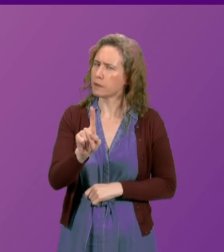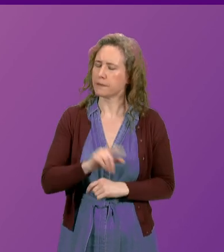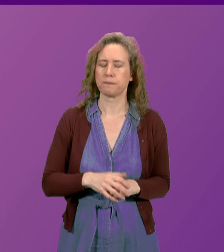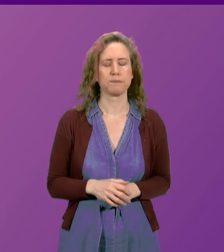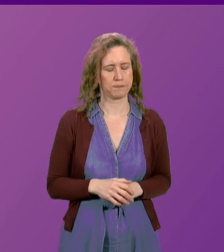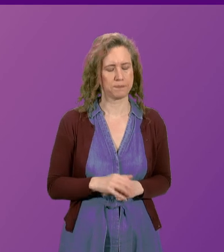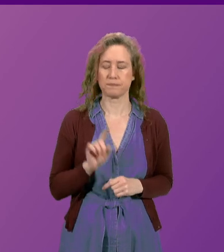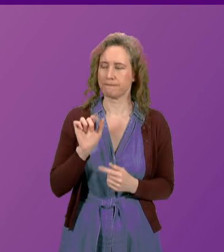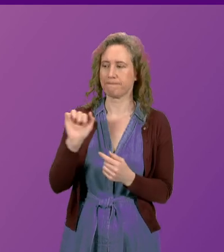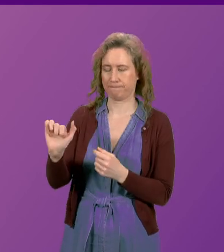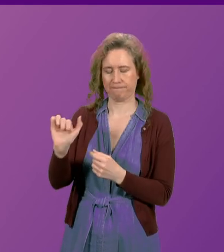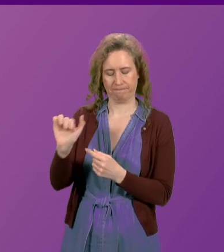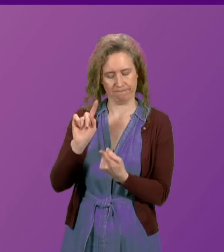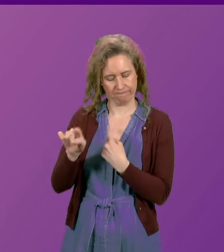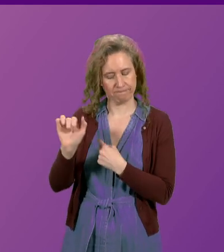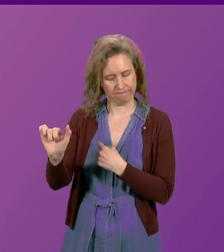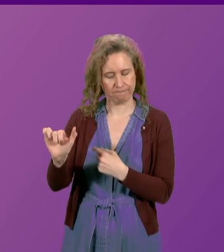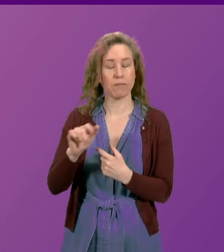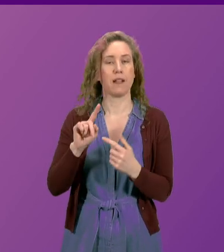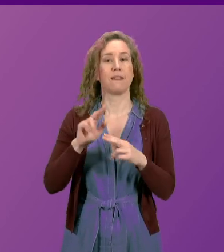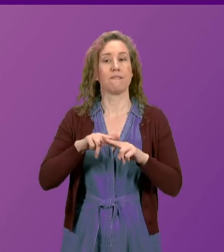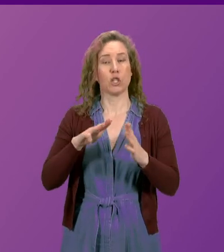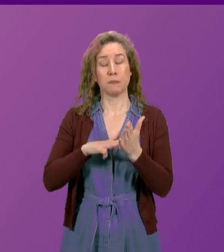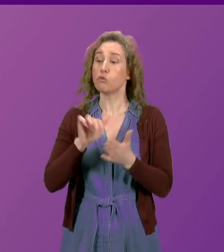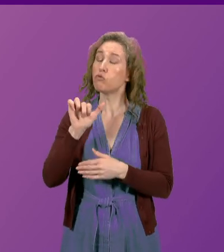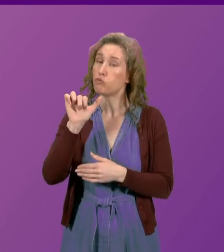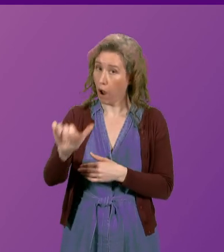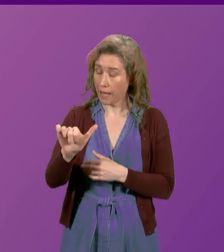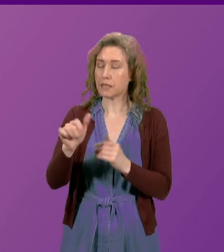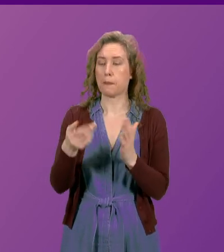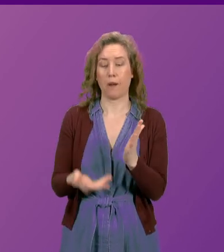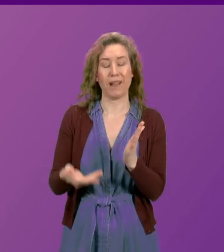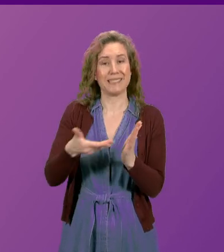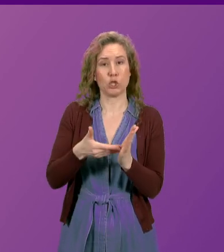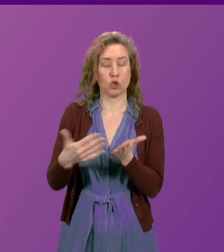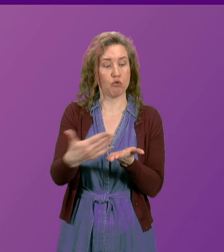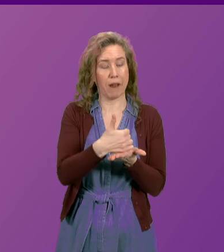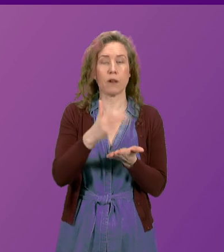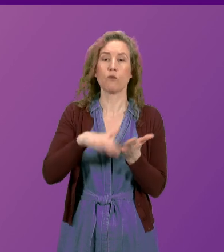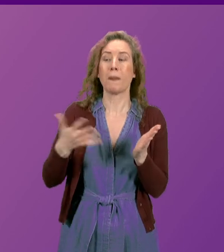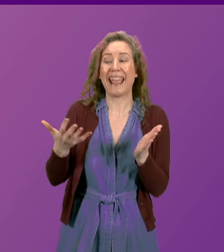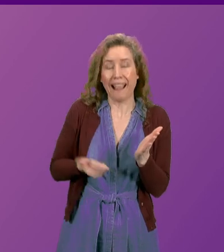Indeed, Presiding Officer. The First Minister is right about the additional revenue from income tax as a result of the